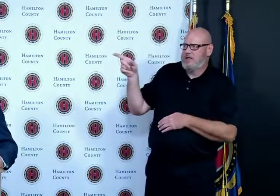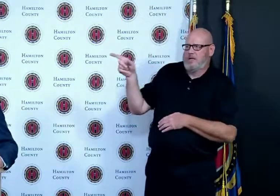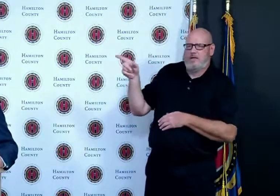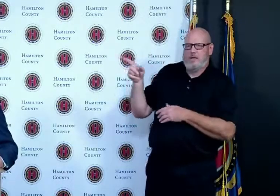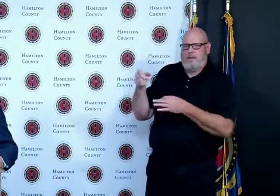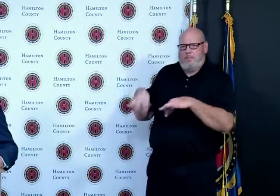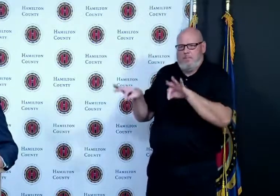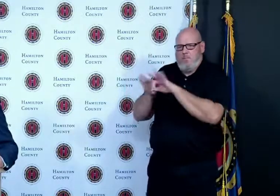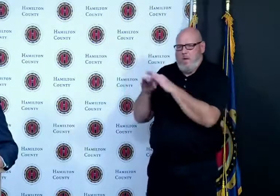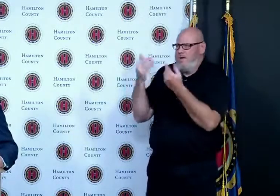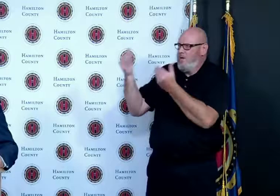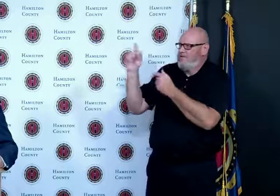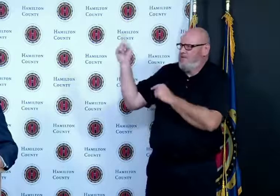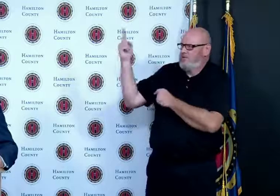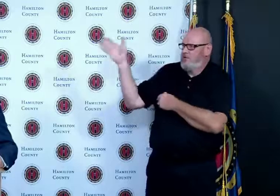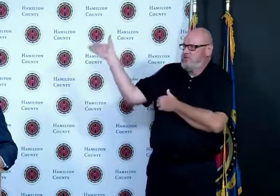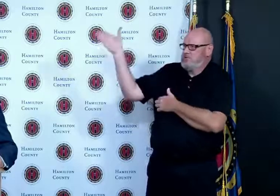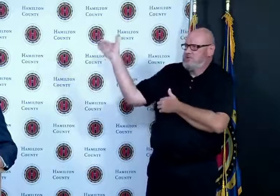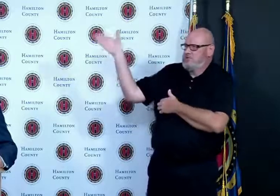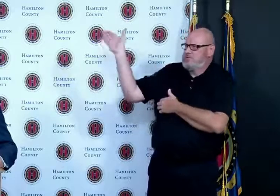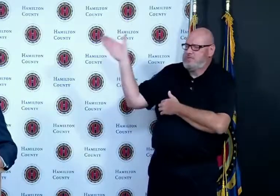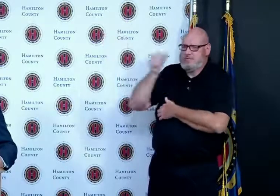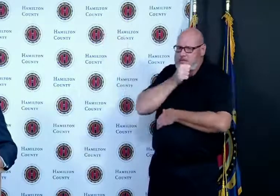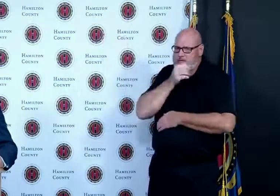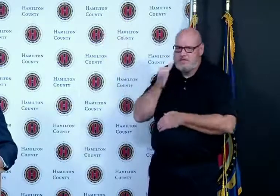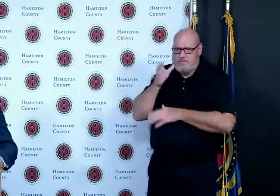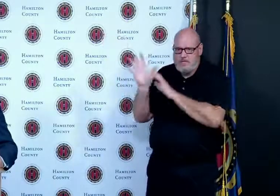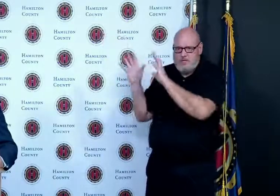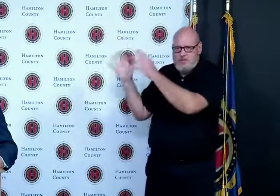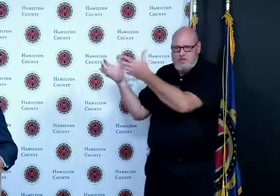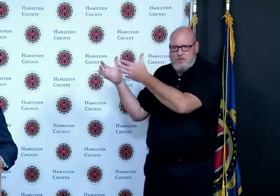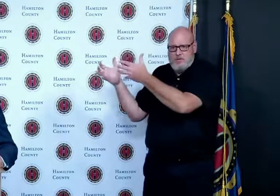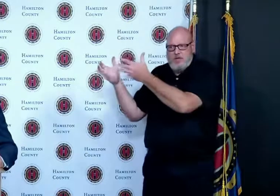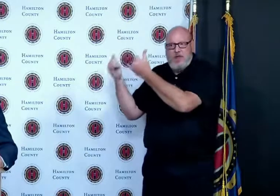chance to get vaccinated if you've been waiting and there's no line and it's easy and convenient